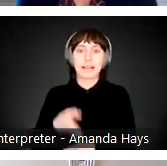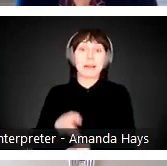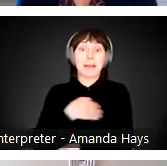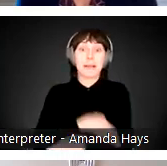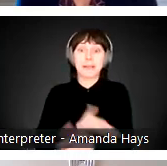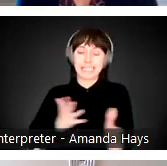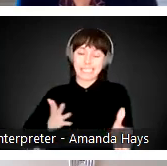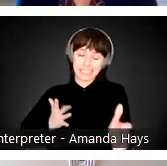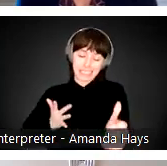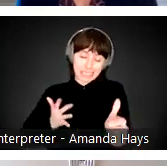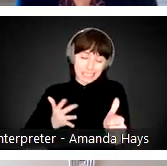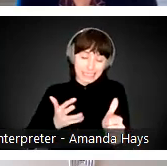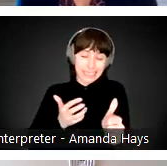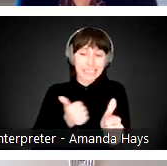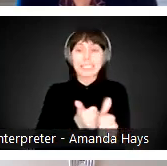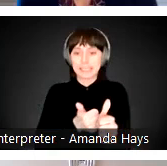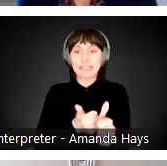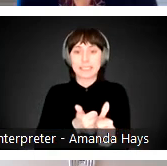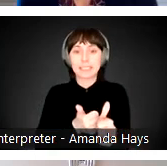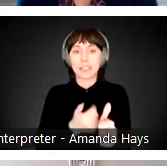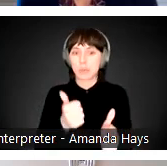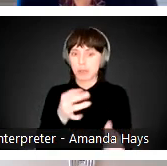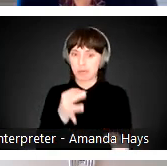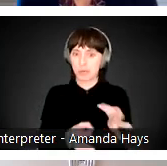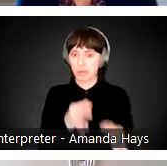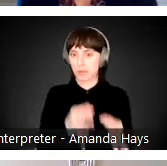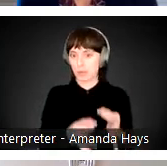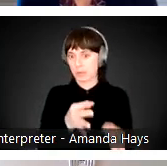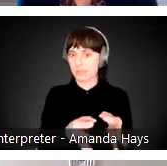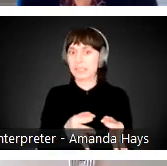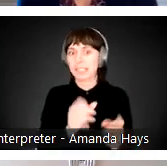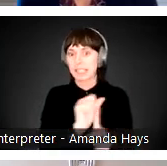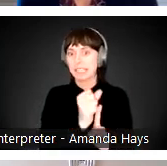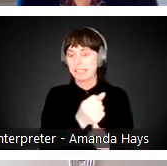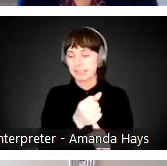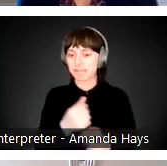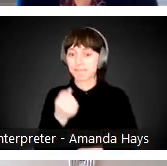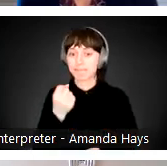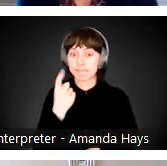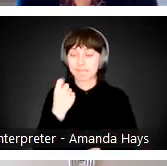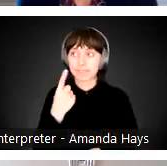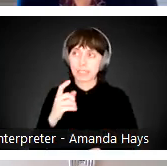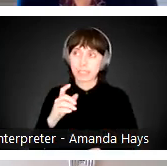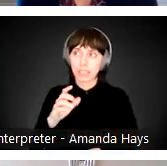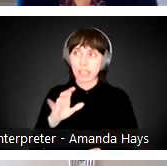moving forward quite a bit better. What I can't speak to is whether or not that